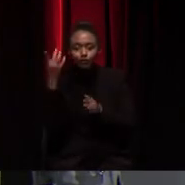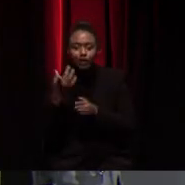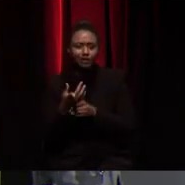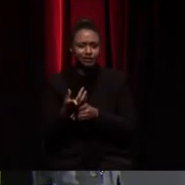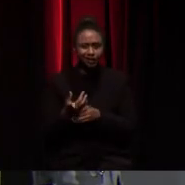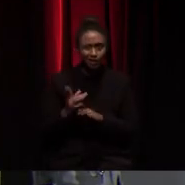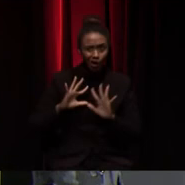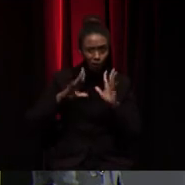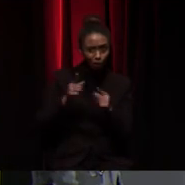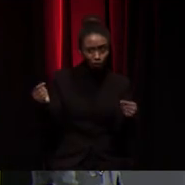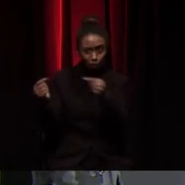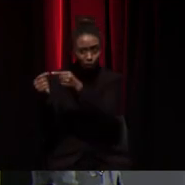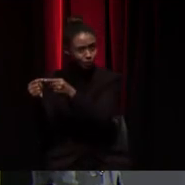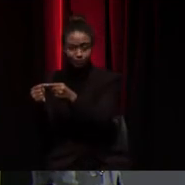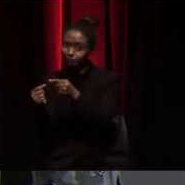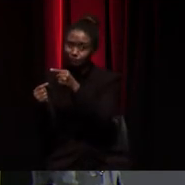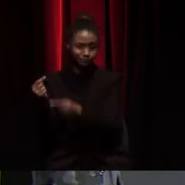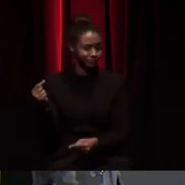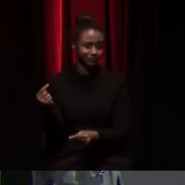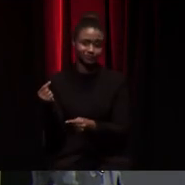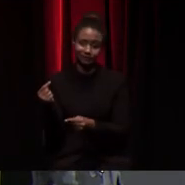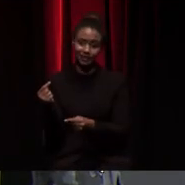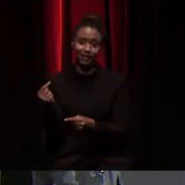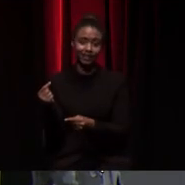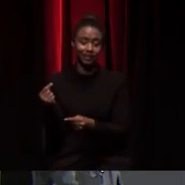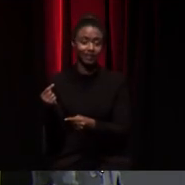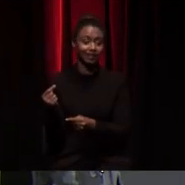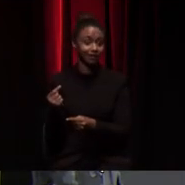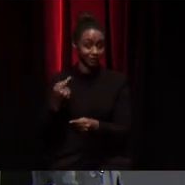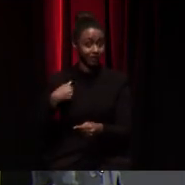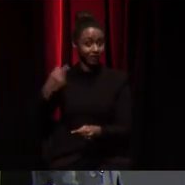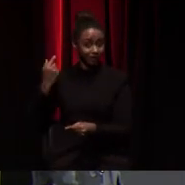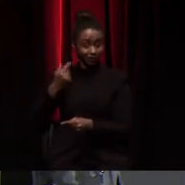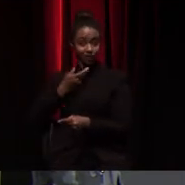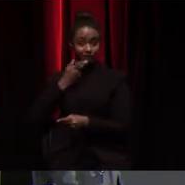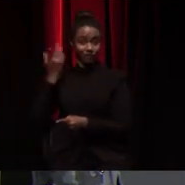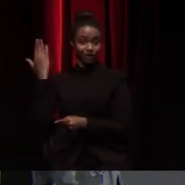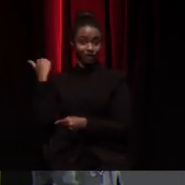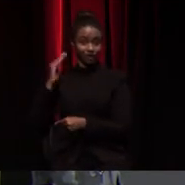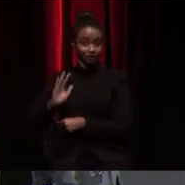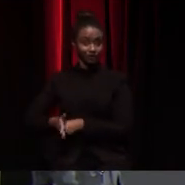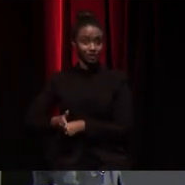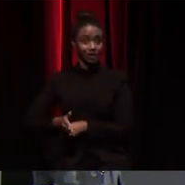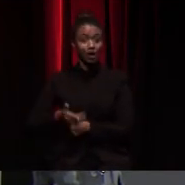As I said before, sometimes you might get to do brand content and deal with the client,